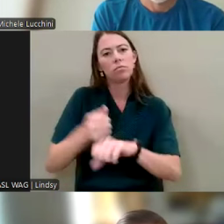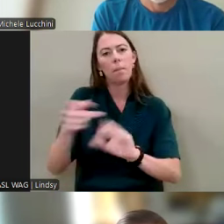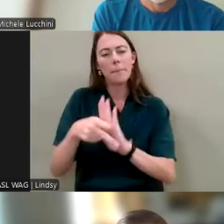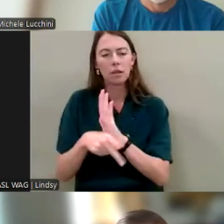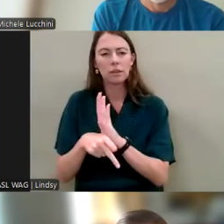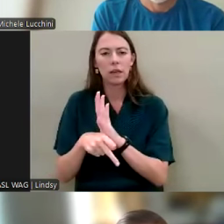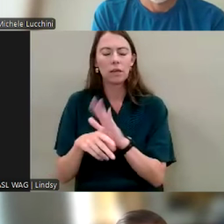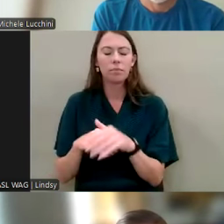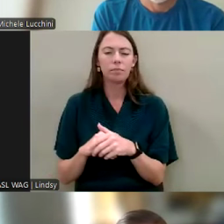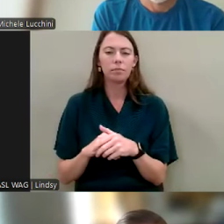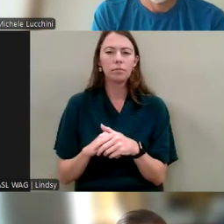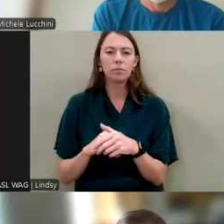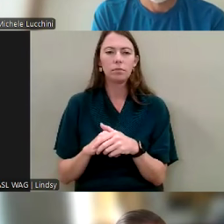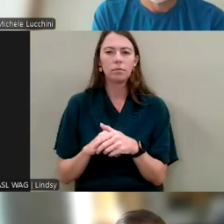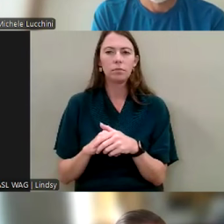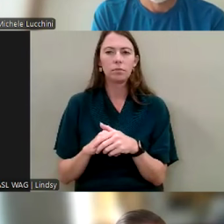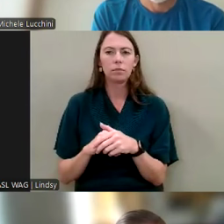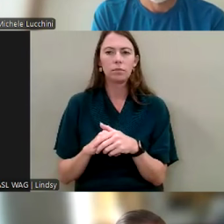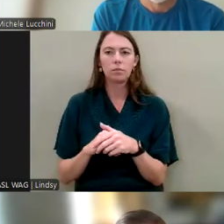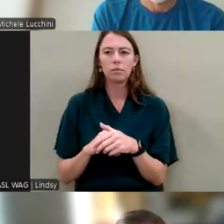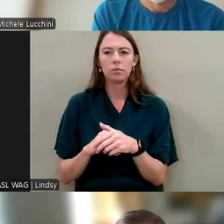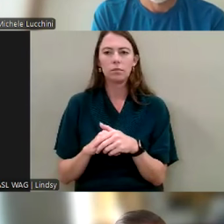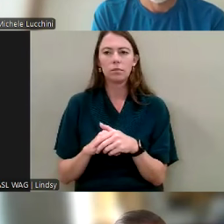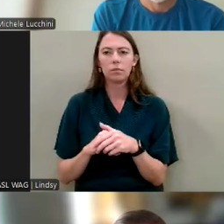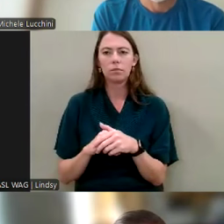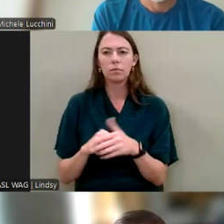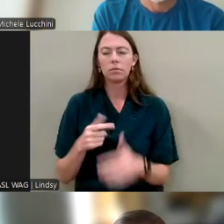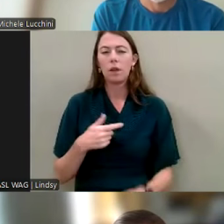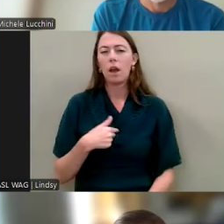I don't think accessibility should be siloed in the teams, for example. I wouldn't have